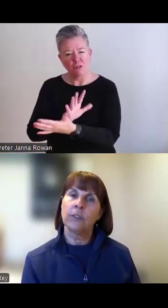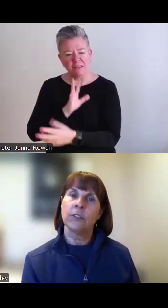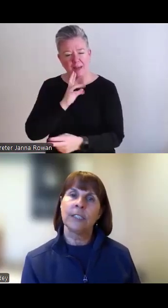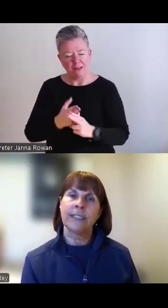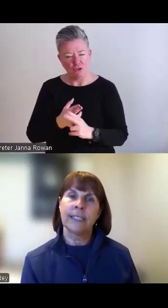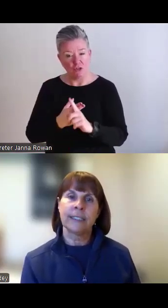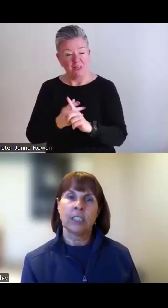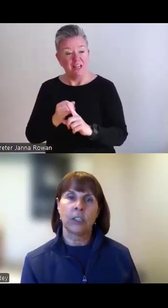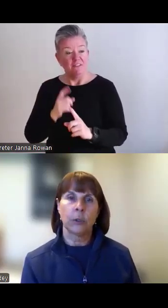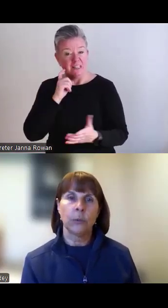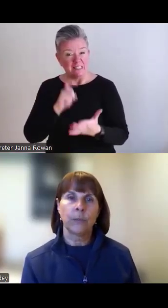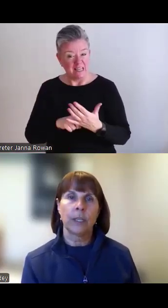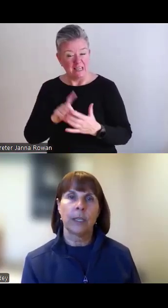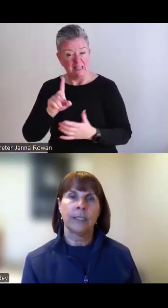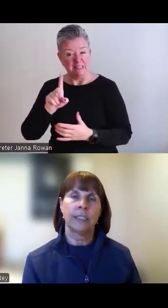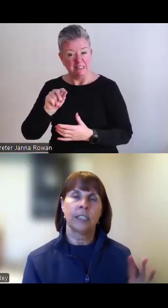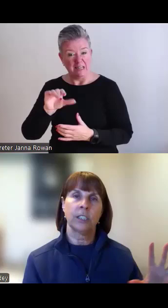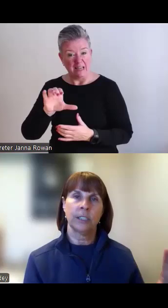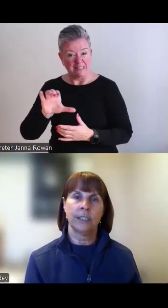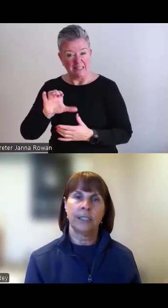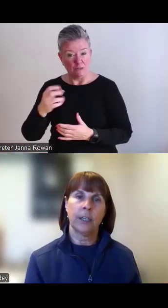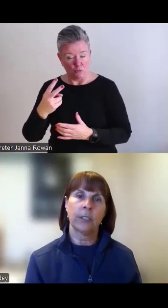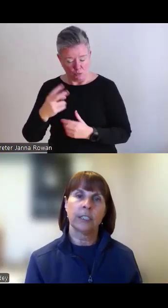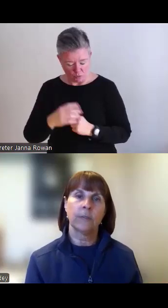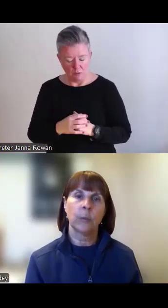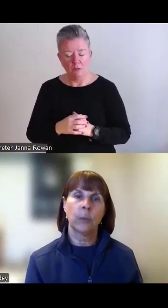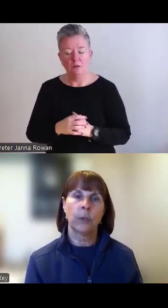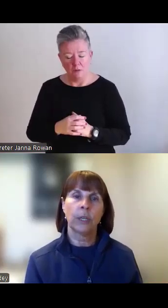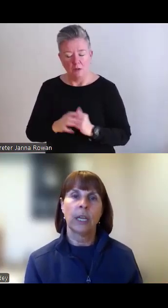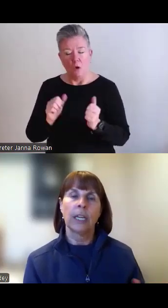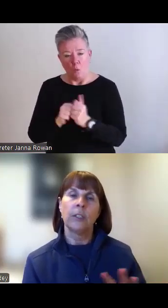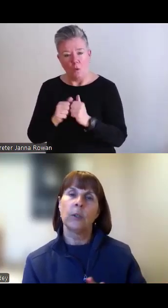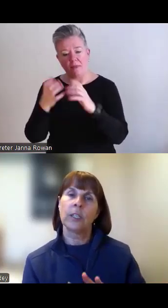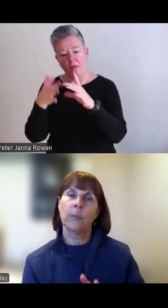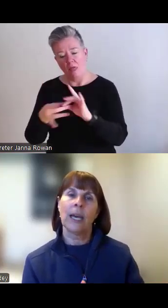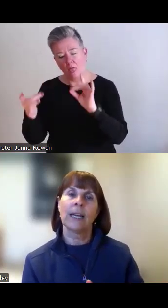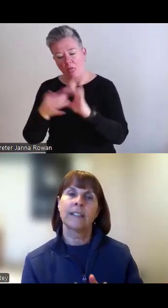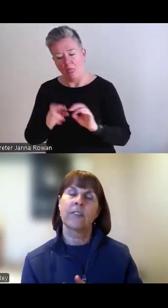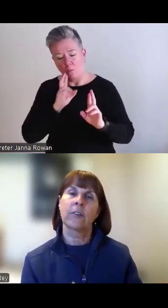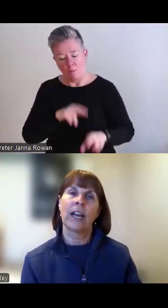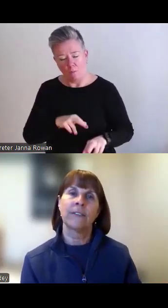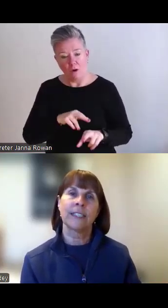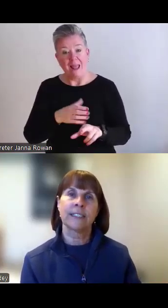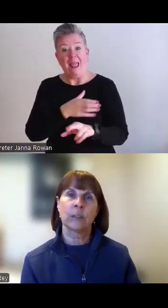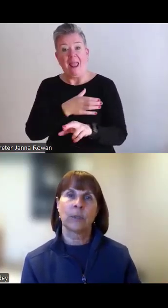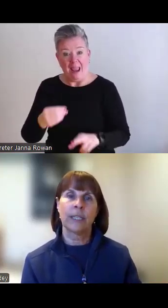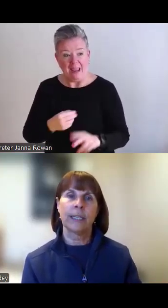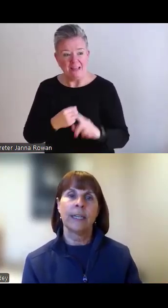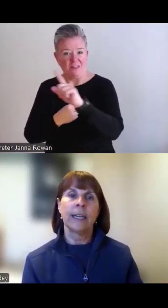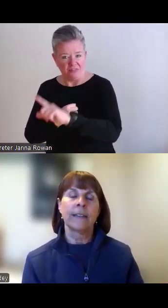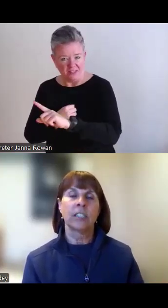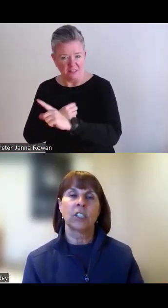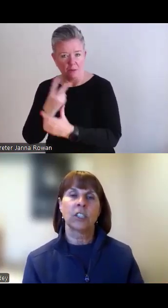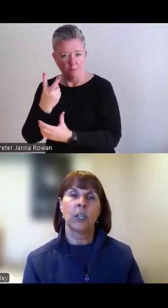If you do the DAYC-2 in addition to the narrative report, you'll get back this graphic display that